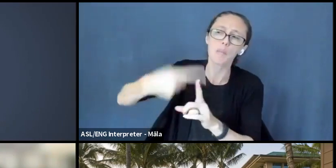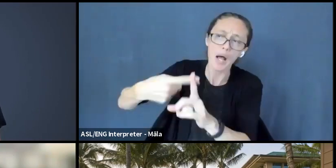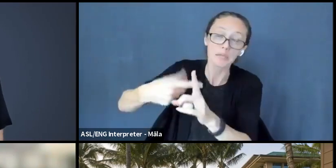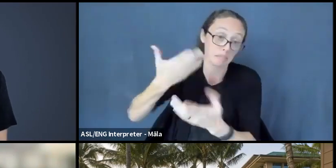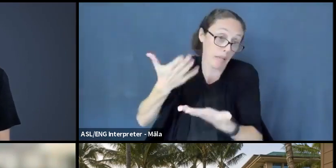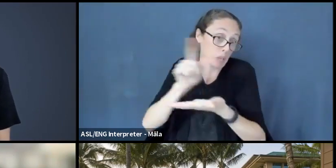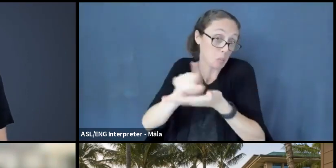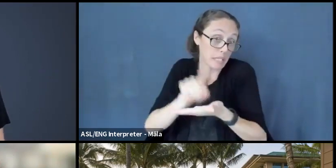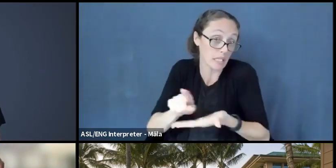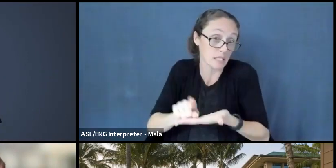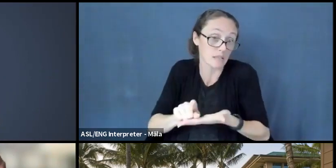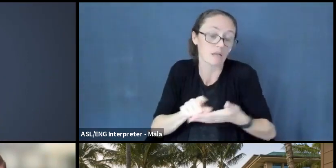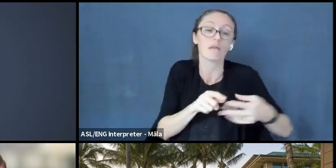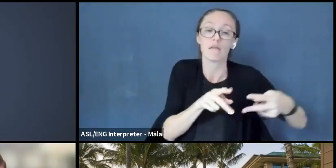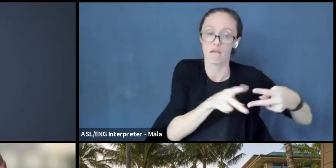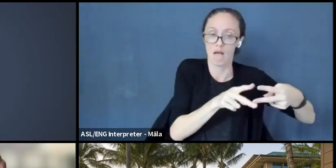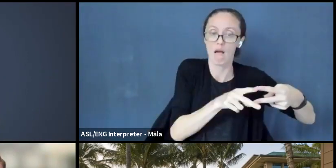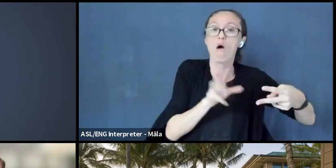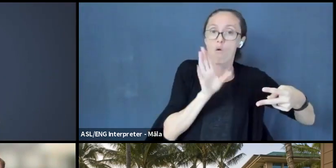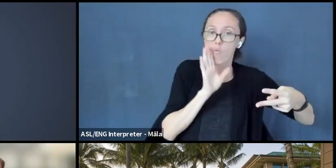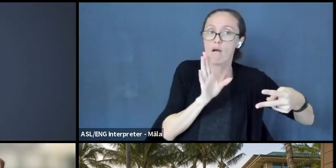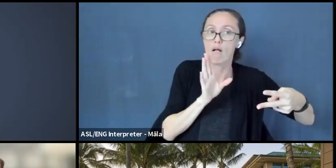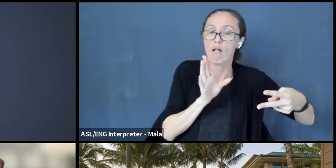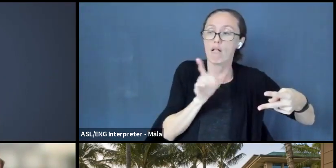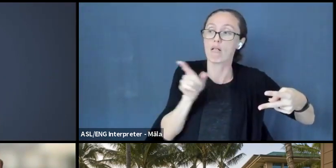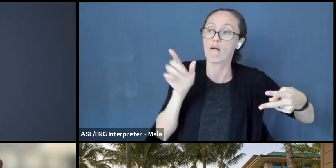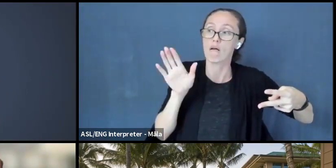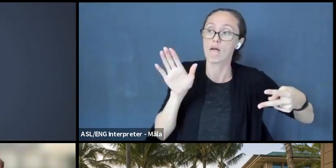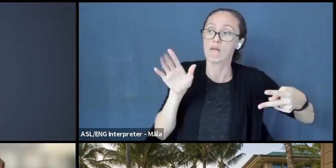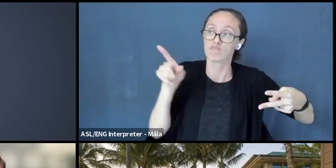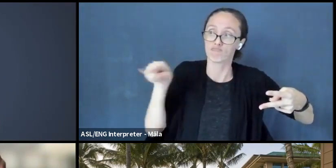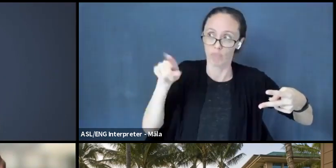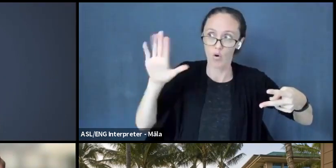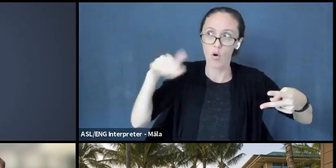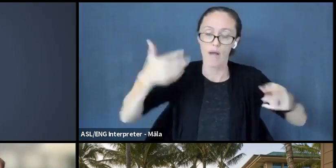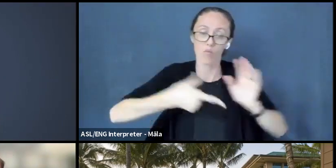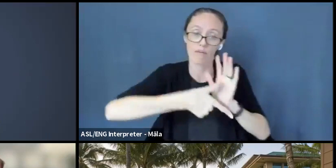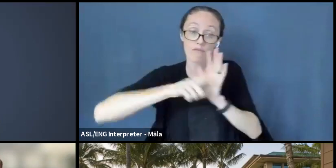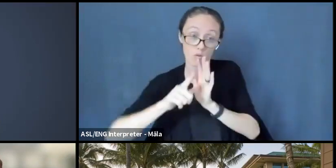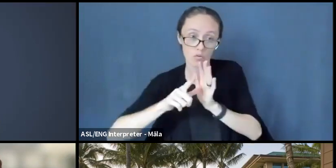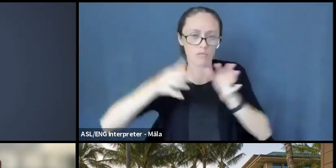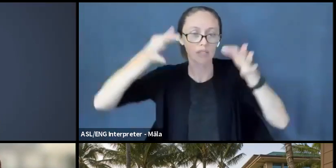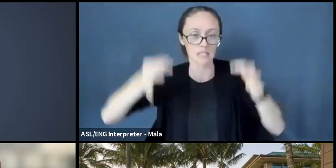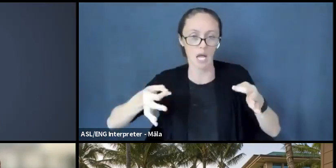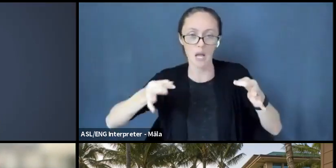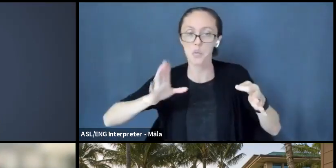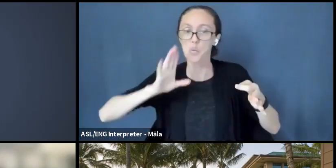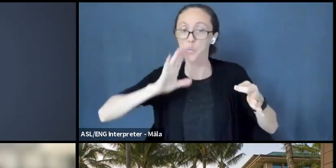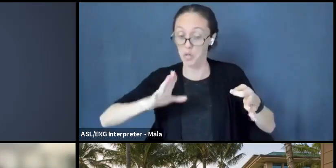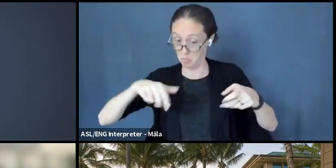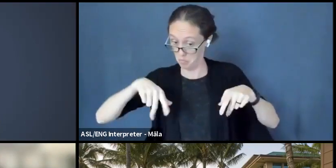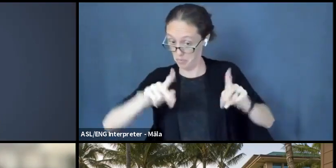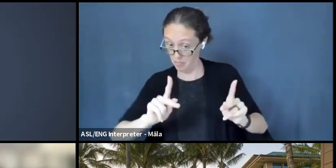Will be reviewed and determined whether the boosters are going to be allowed for those vaccine.